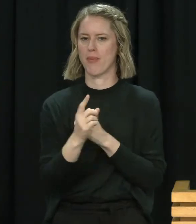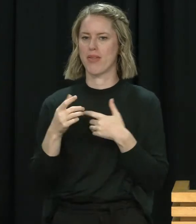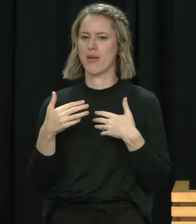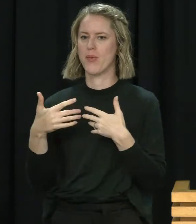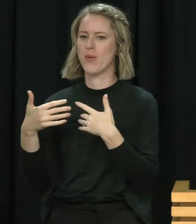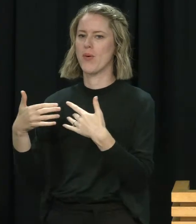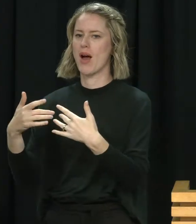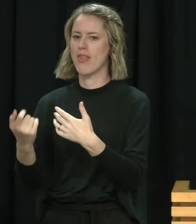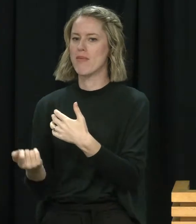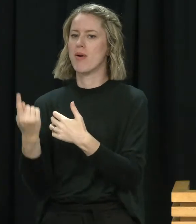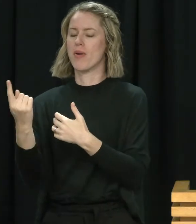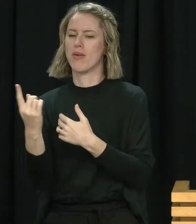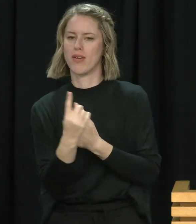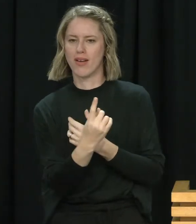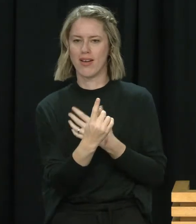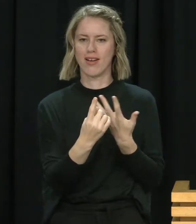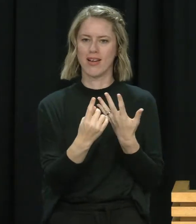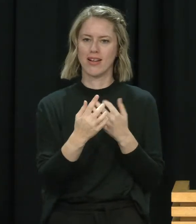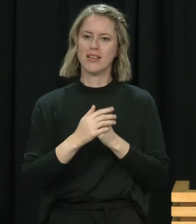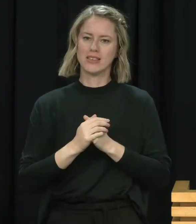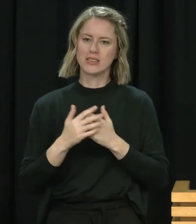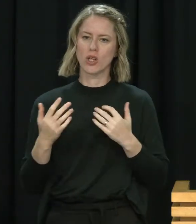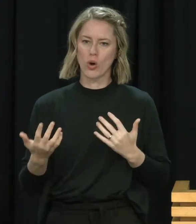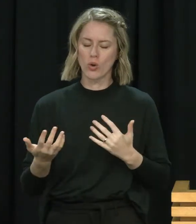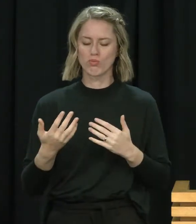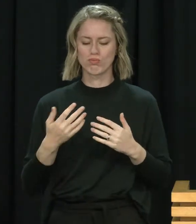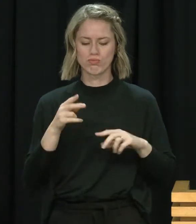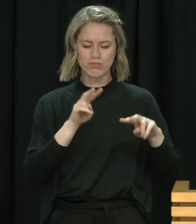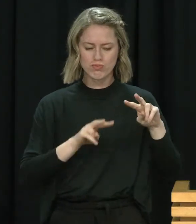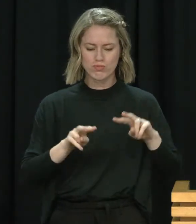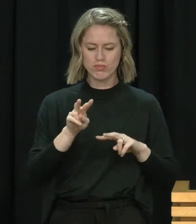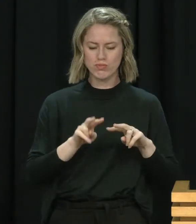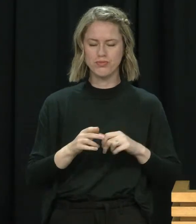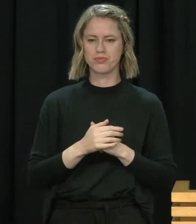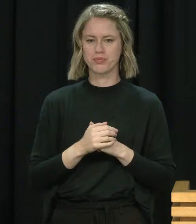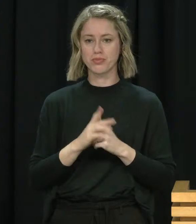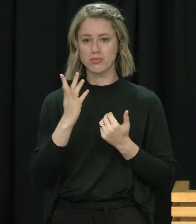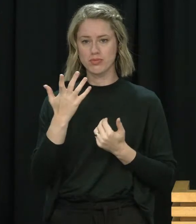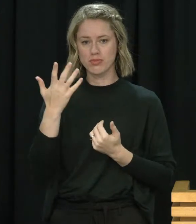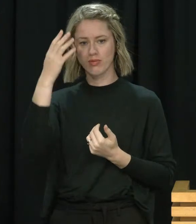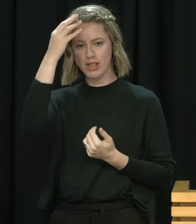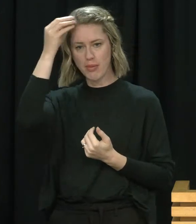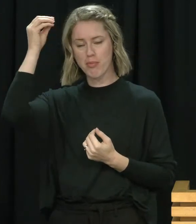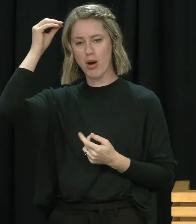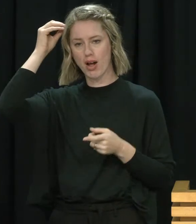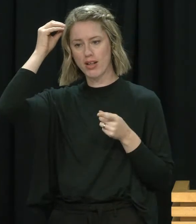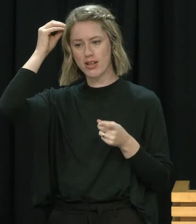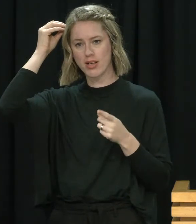in the system are only